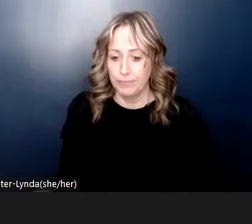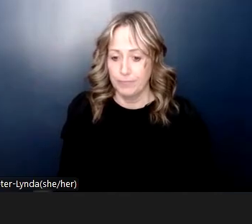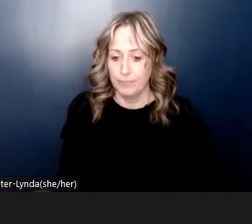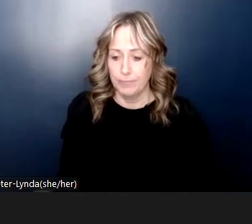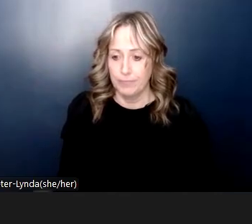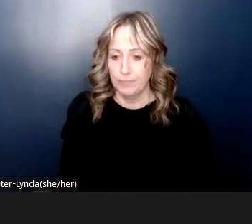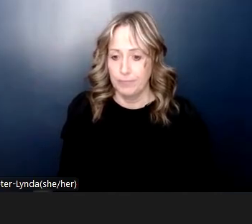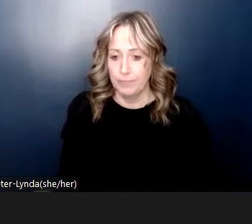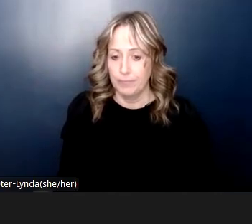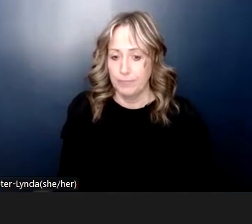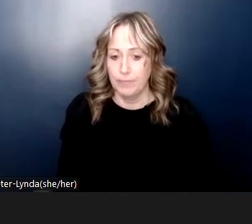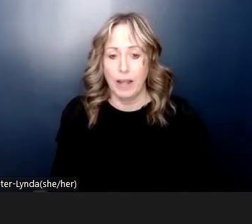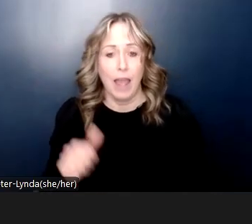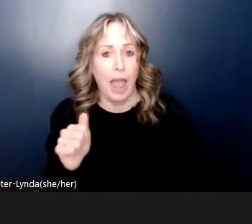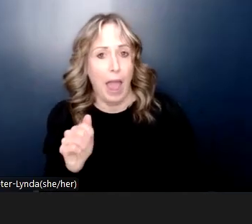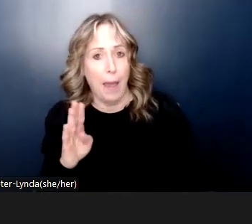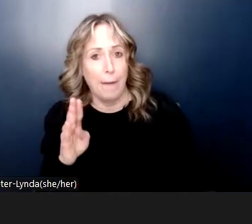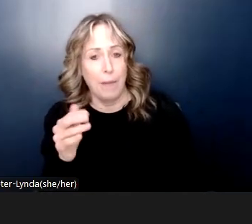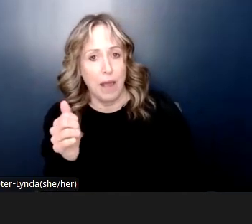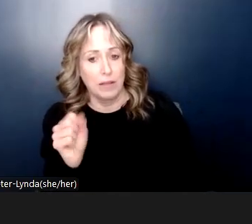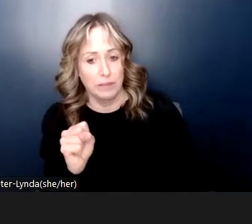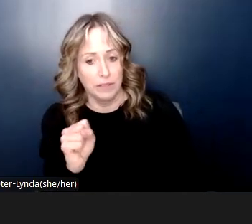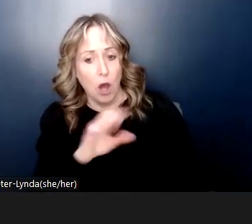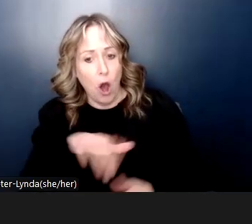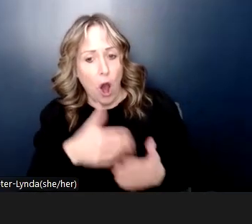And again, all the questions in the chat, there will be part of the meeting minutes